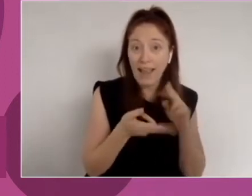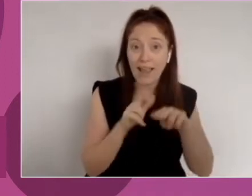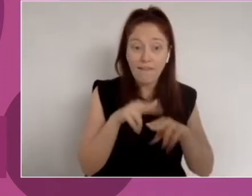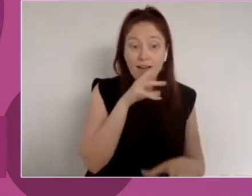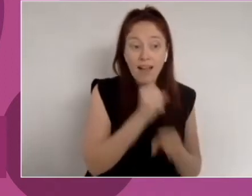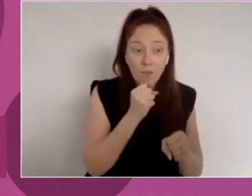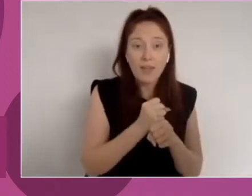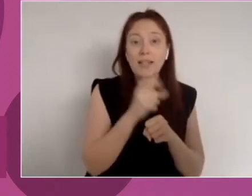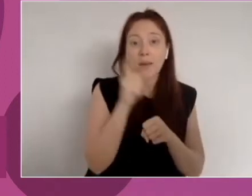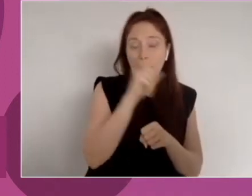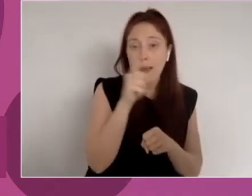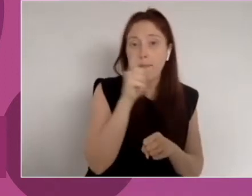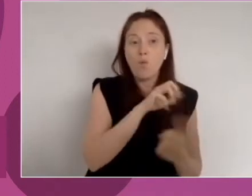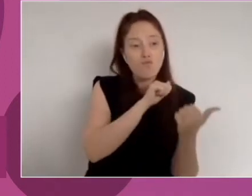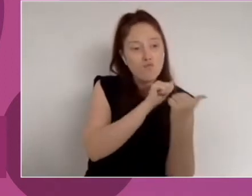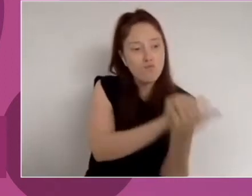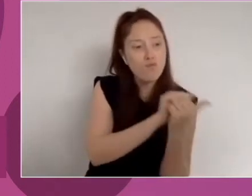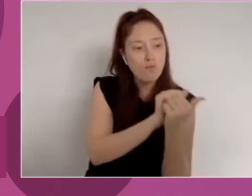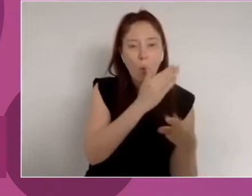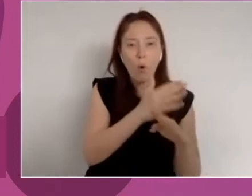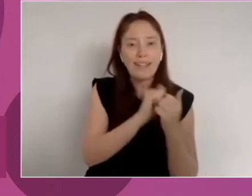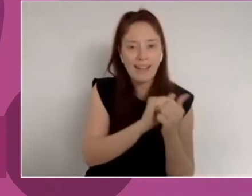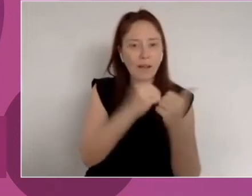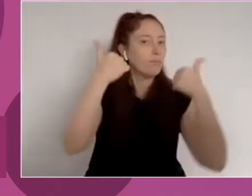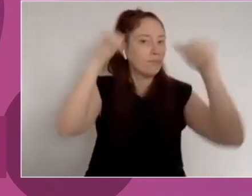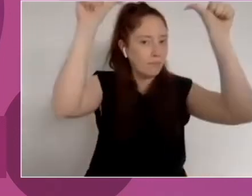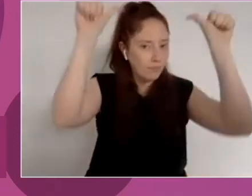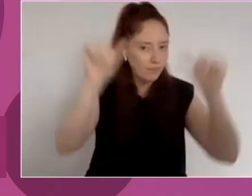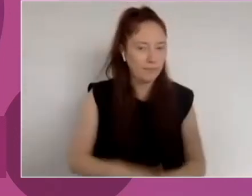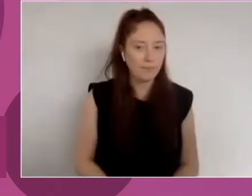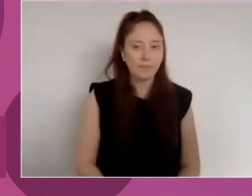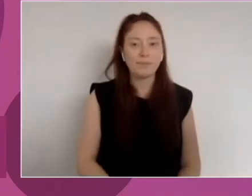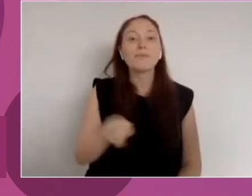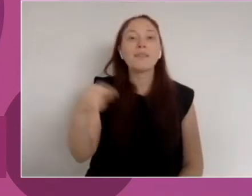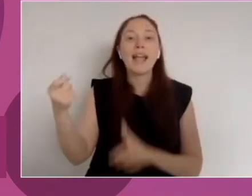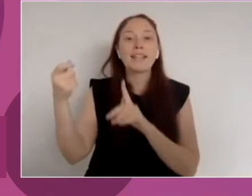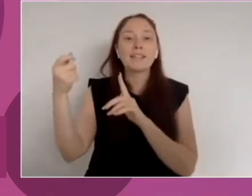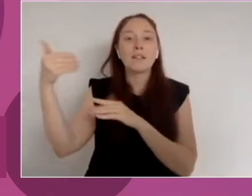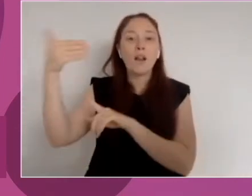together and work together. If I could have the next slide and I'll just... I'm just noticing the